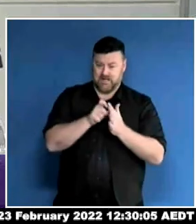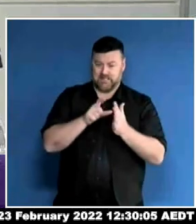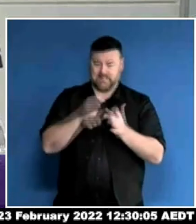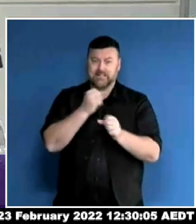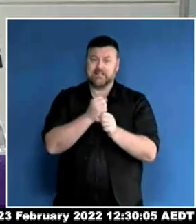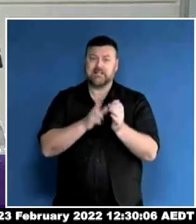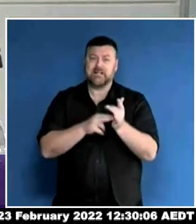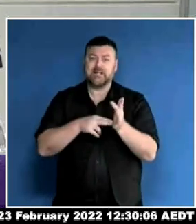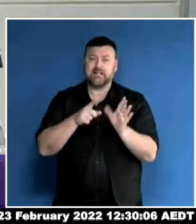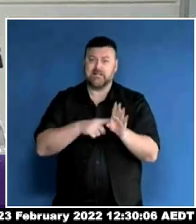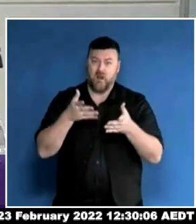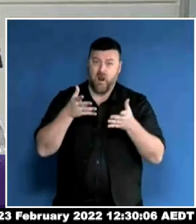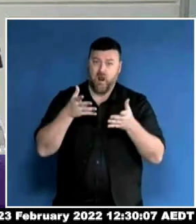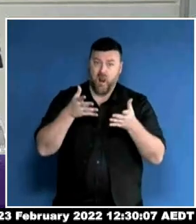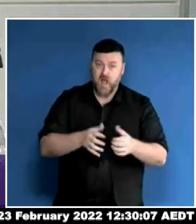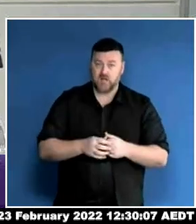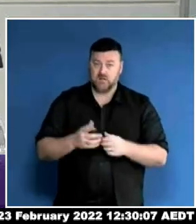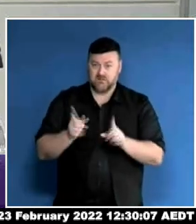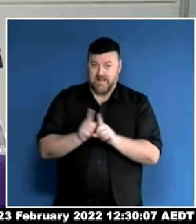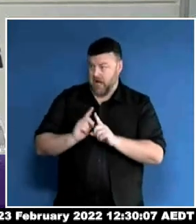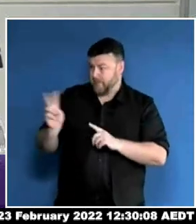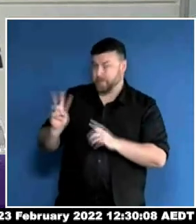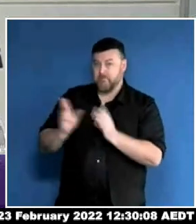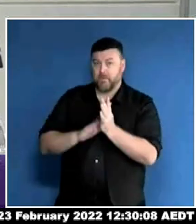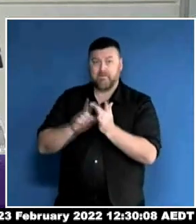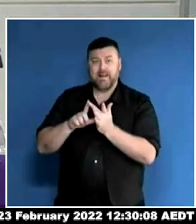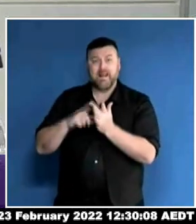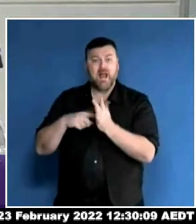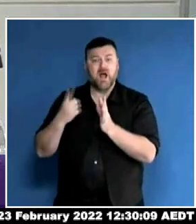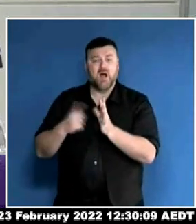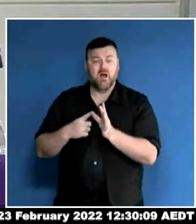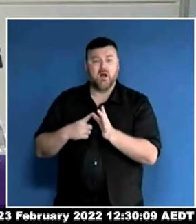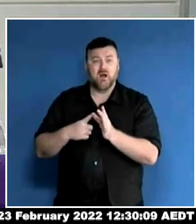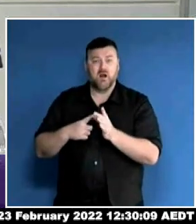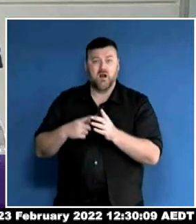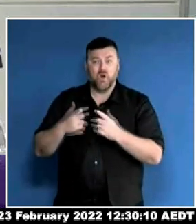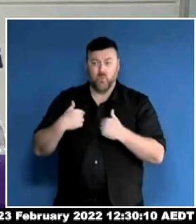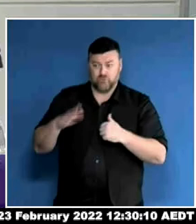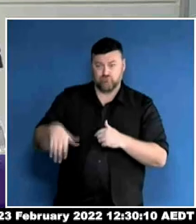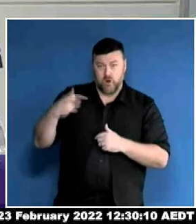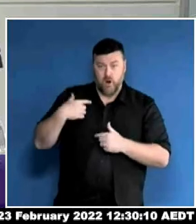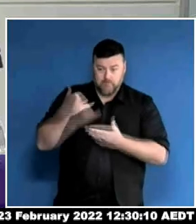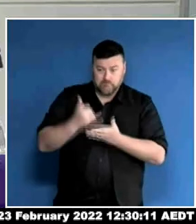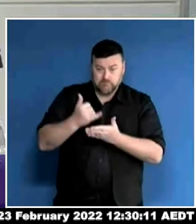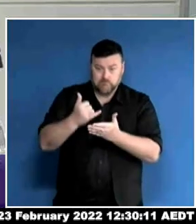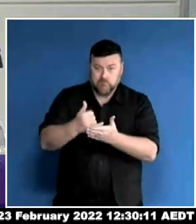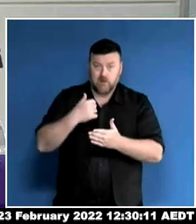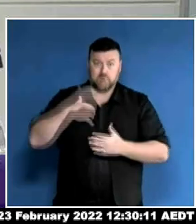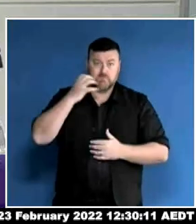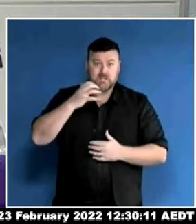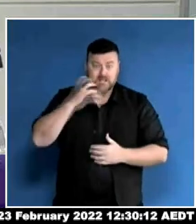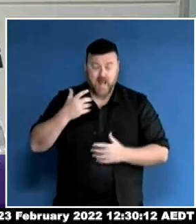we were younger. You have got to kind of make those mistakes too, but people are protecting them - protecting them but not really, just restricting them - from going